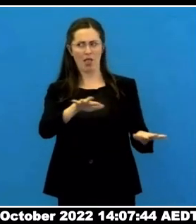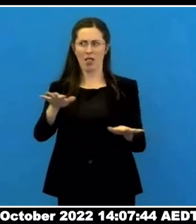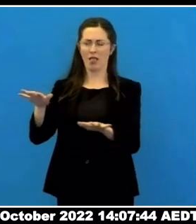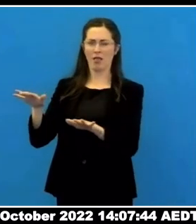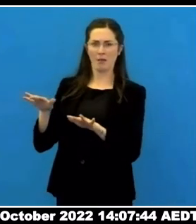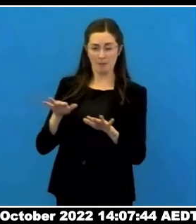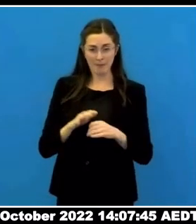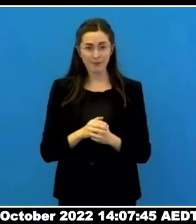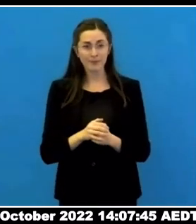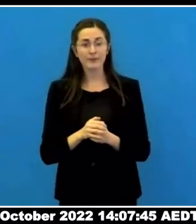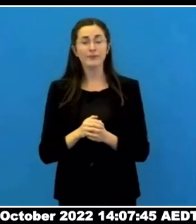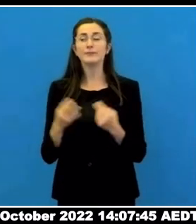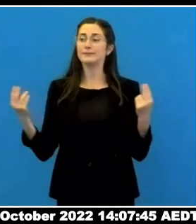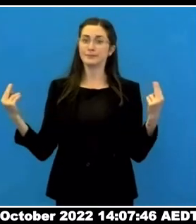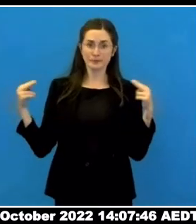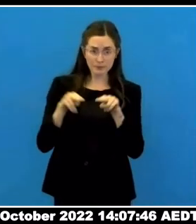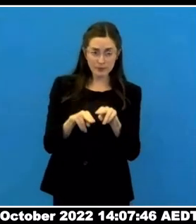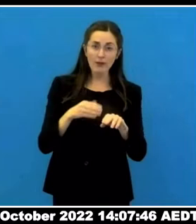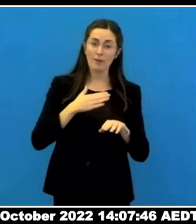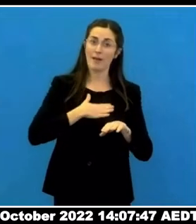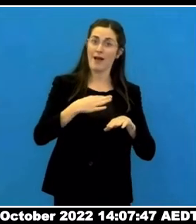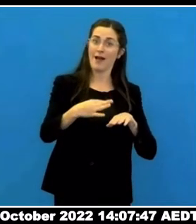I moved in with my husband and his family.